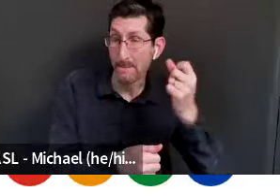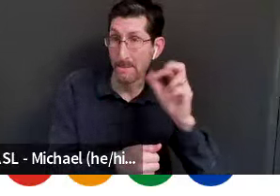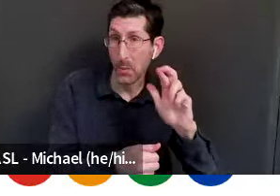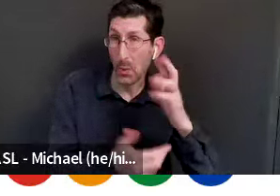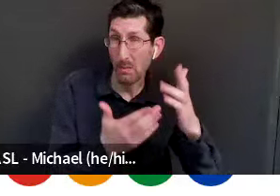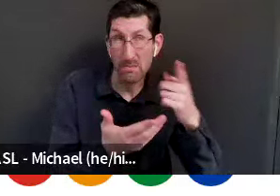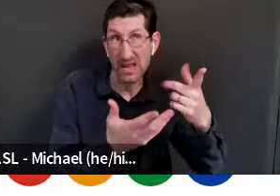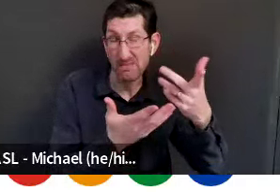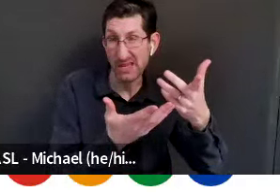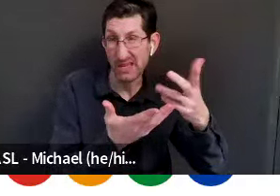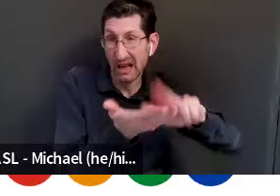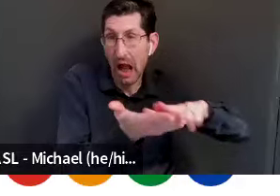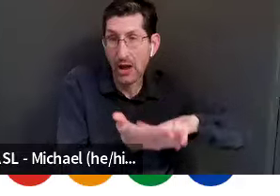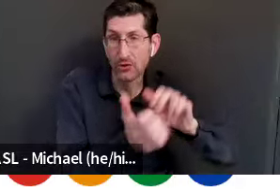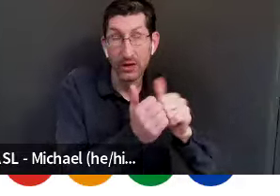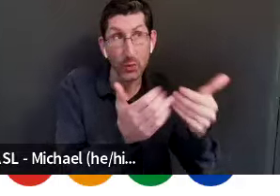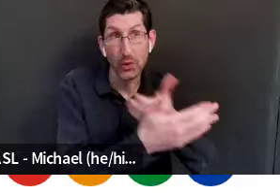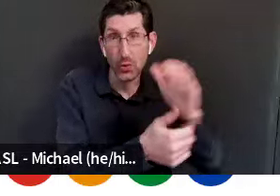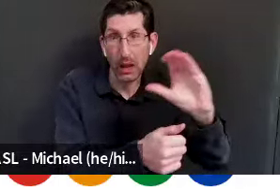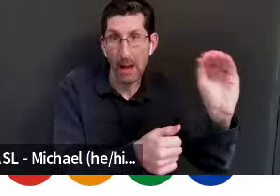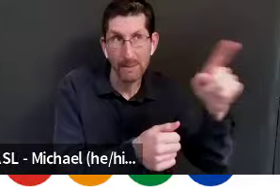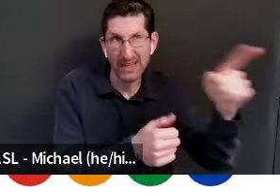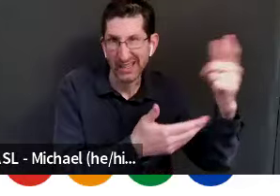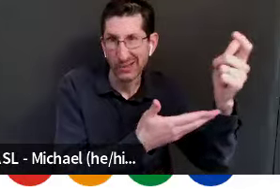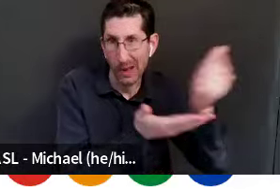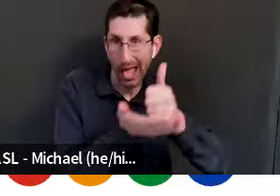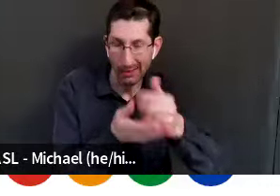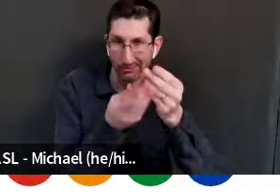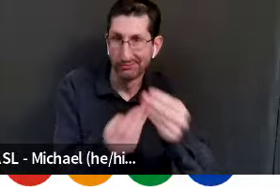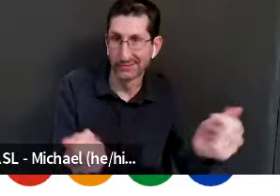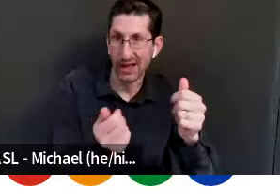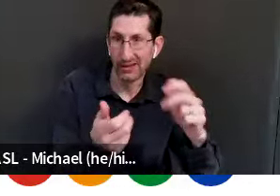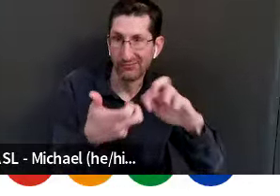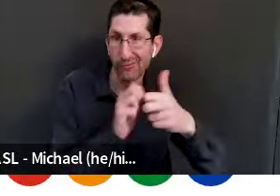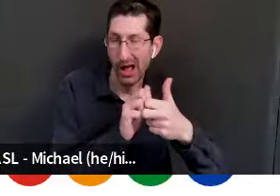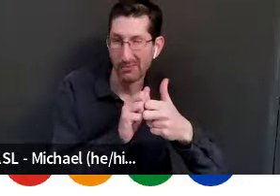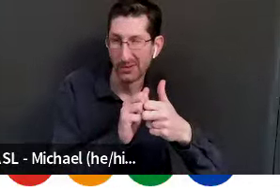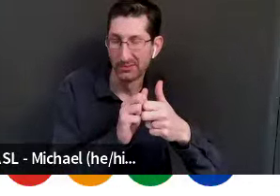A NEW APPLICATION? OR TRYING TO GET A NEW VENDOR TO UPGRADE IT?